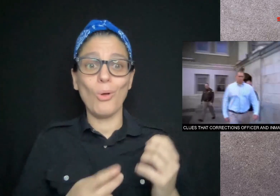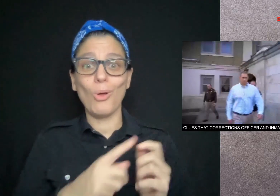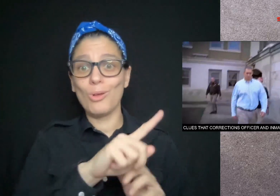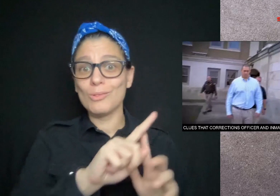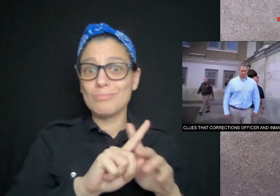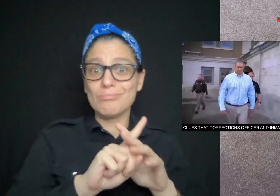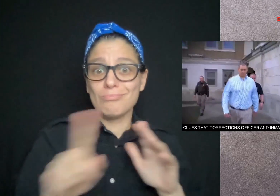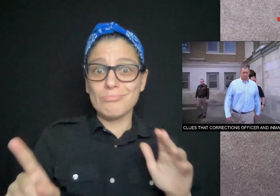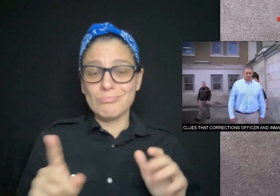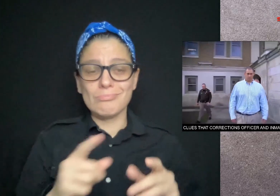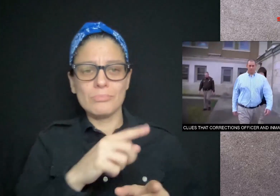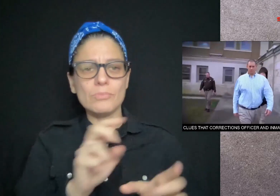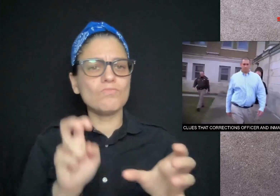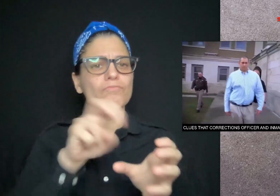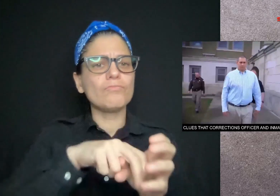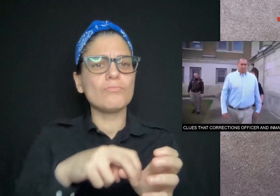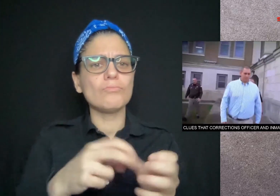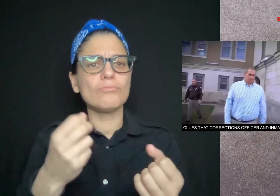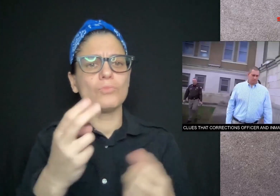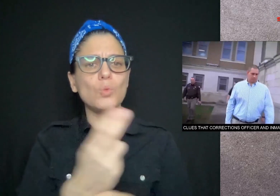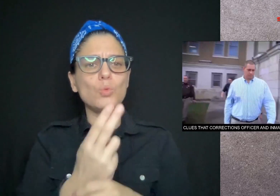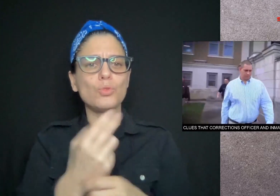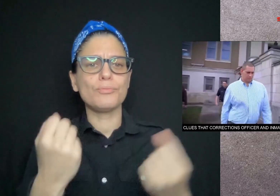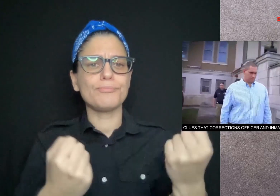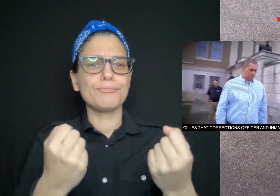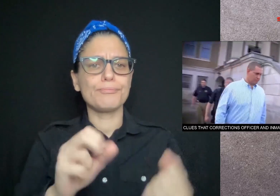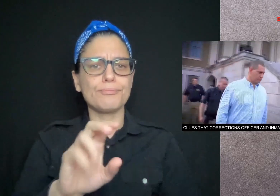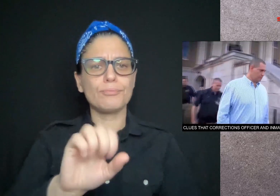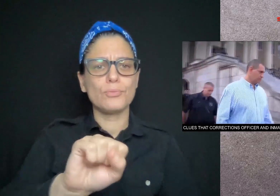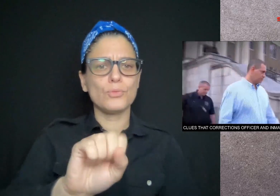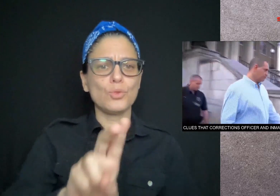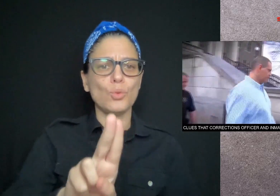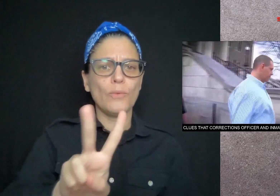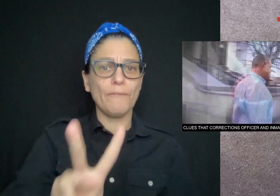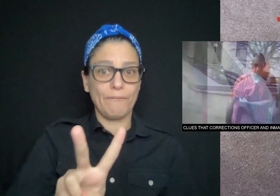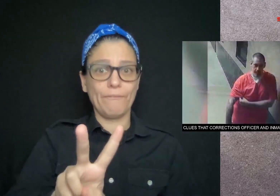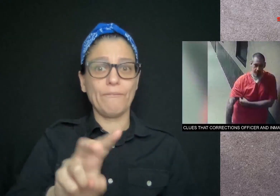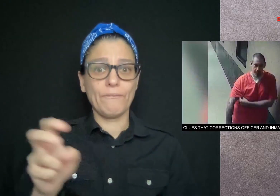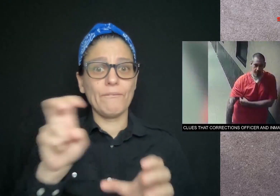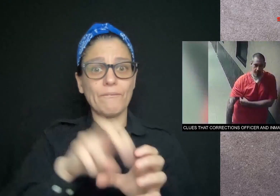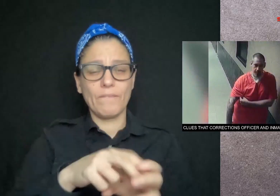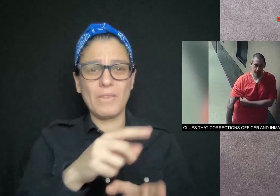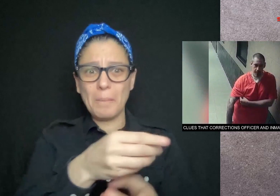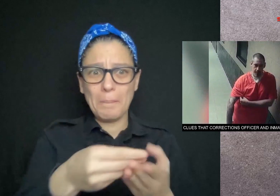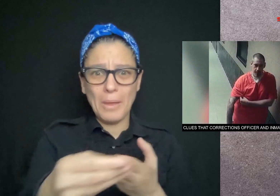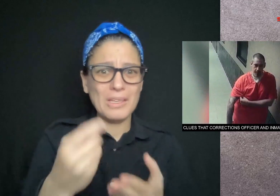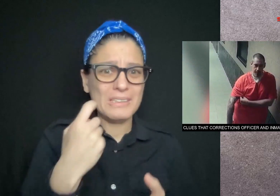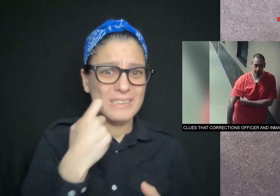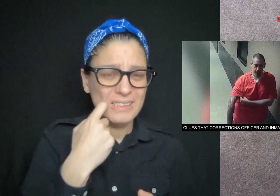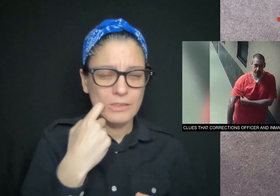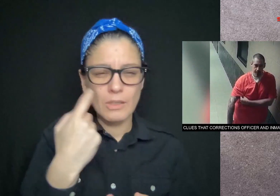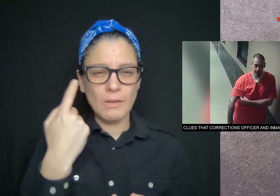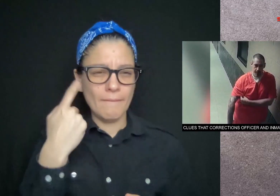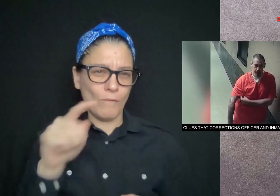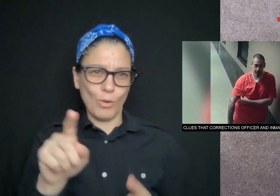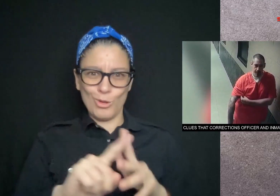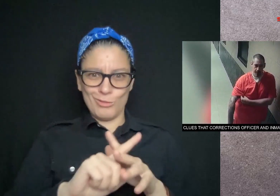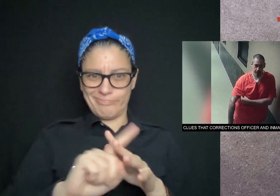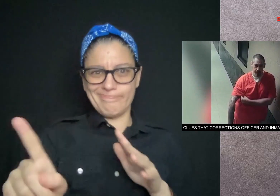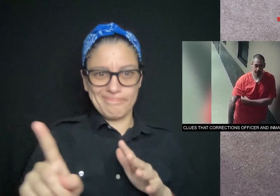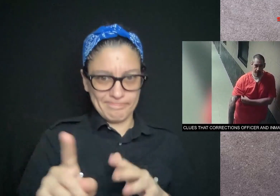and the two jumped in a used SUV Vicky bought prior to the escape